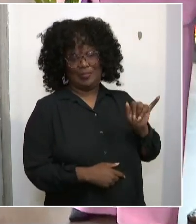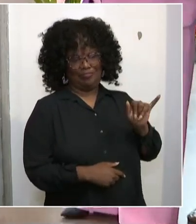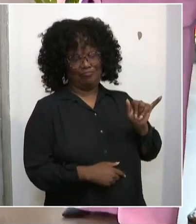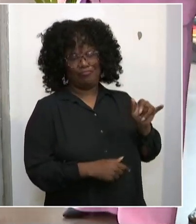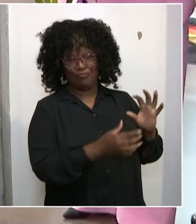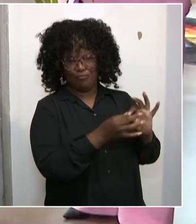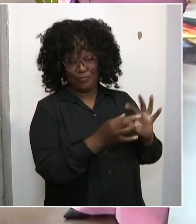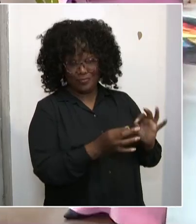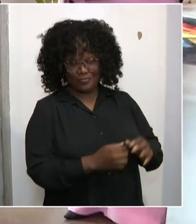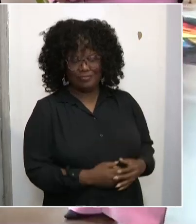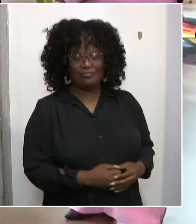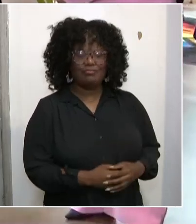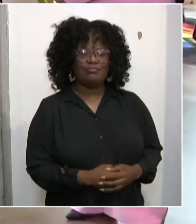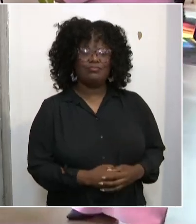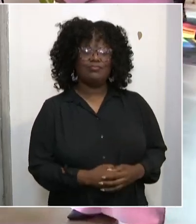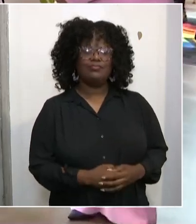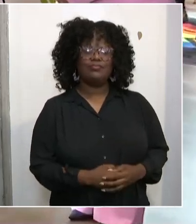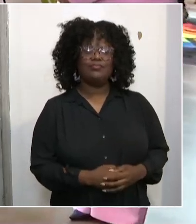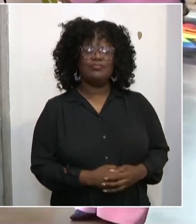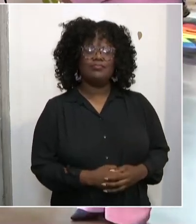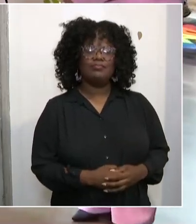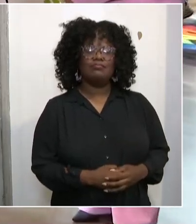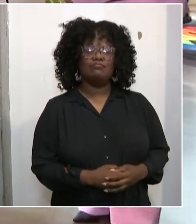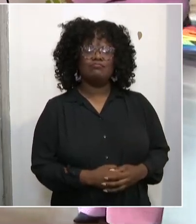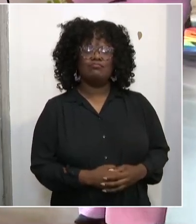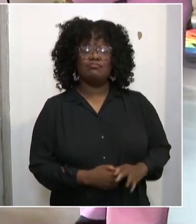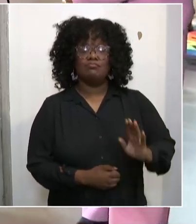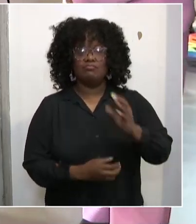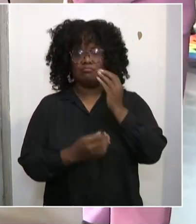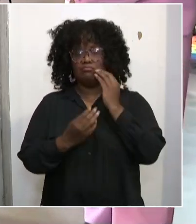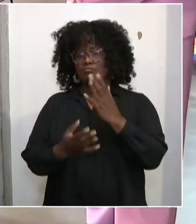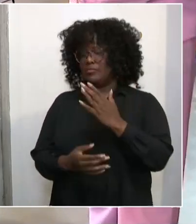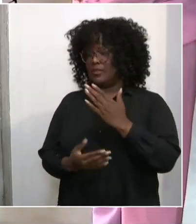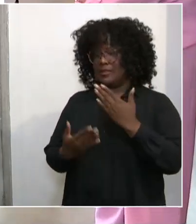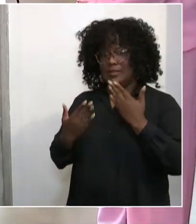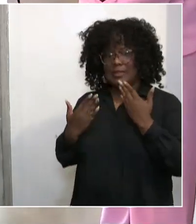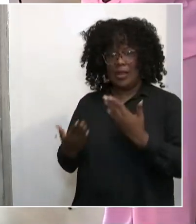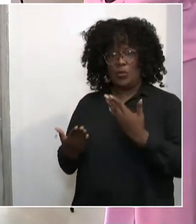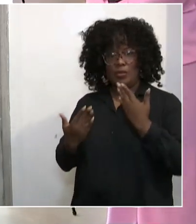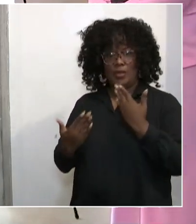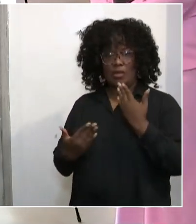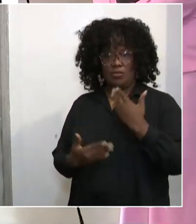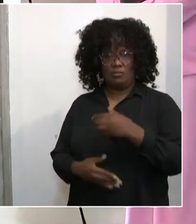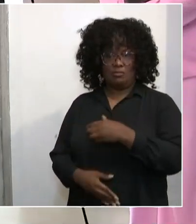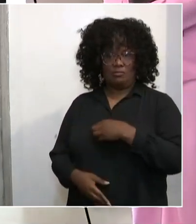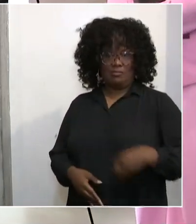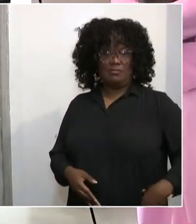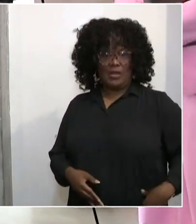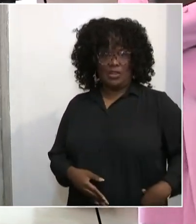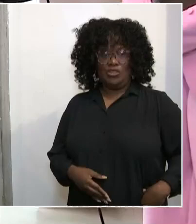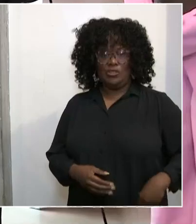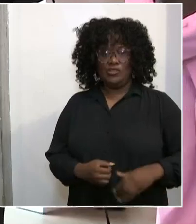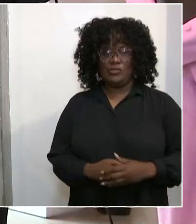Thank you, thank you, Mayor. Uh, always great to do events with you and appreciate all the great leadership. So, uh, good afternoon everyone.